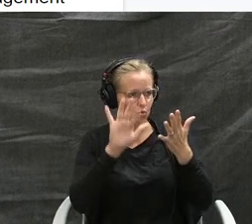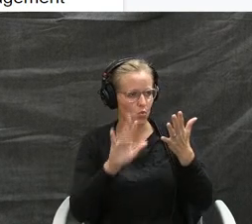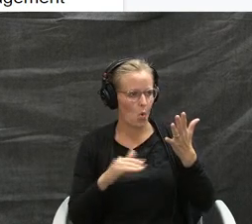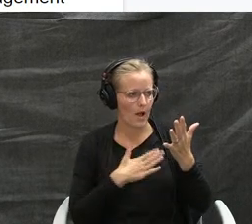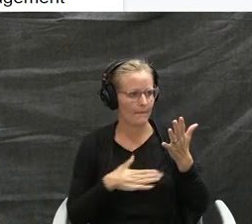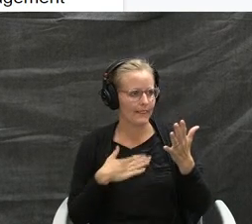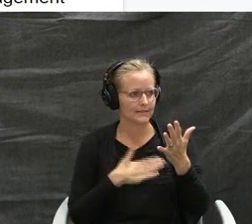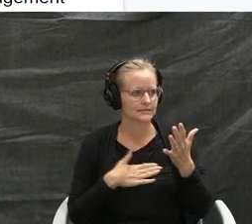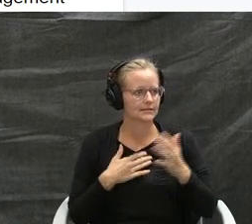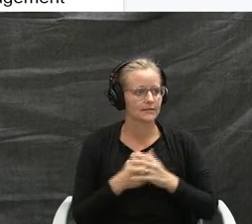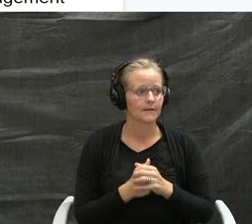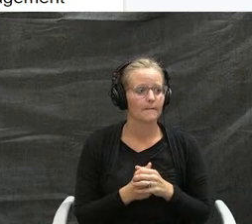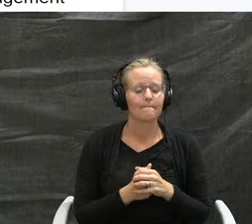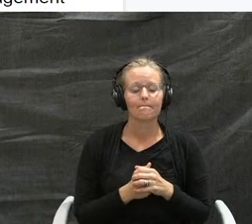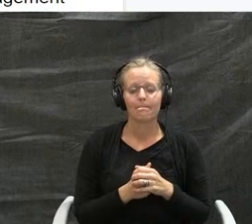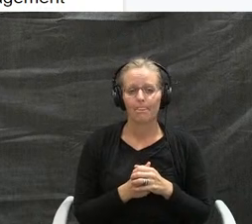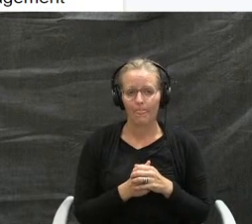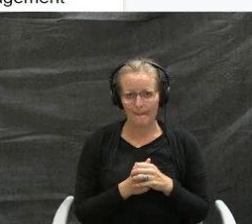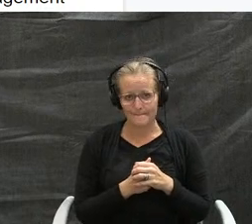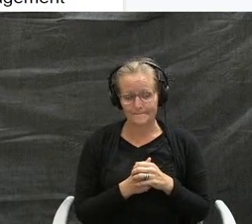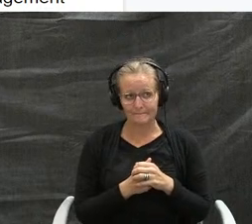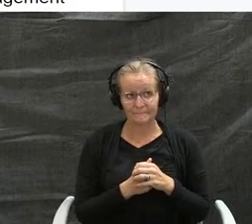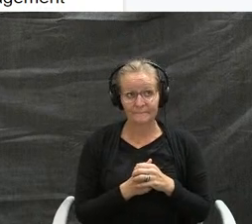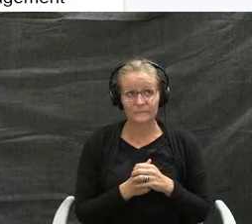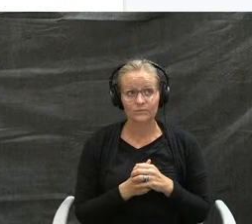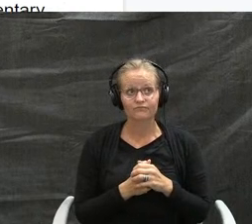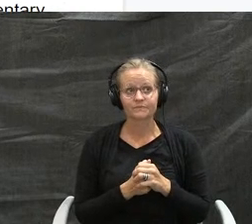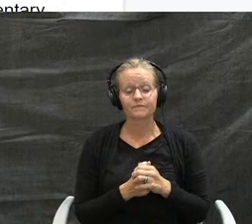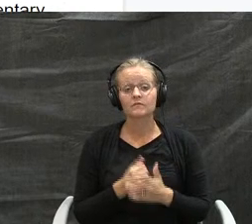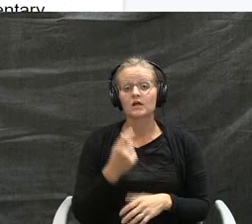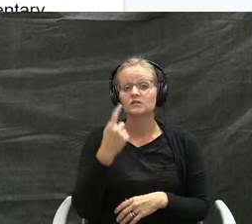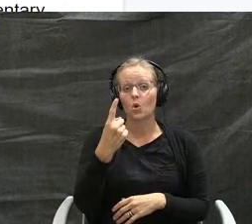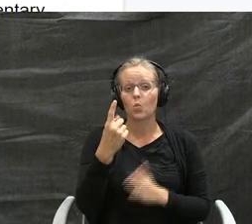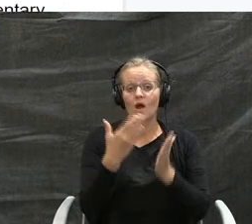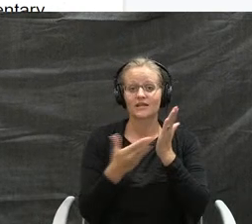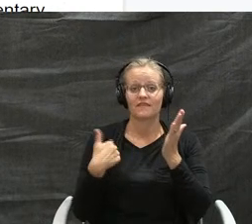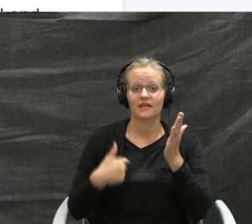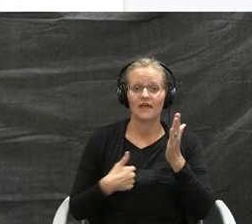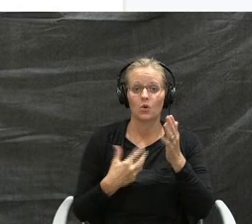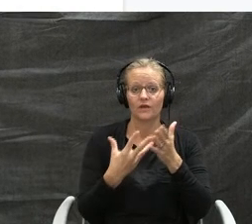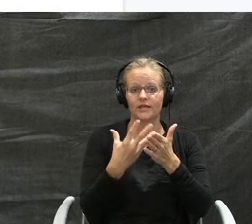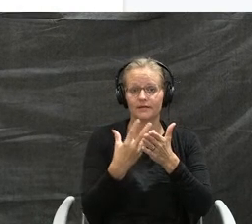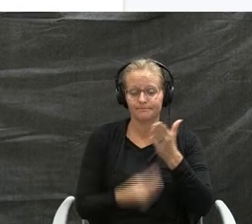not leave in the presentation tonight were guidelines for community education, health screening, special education,